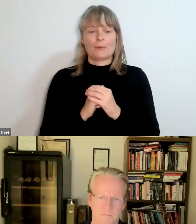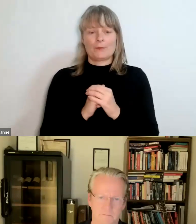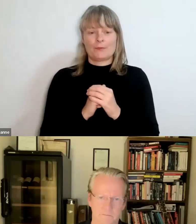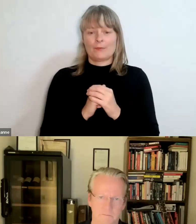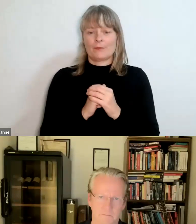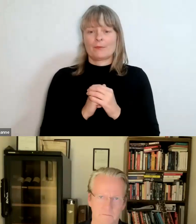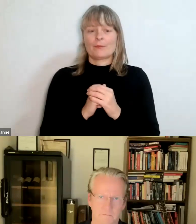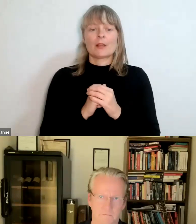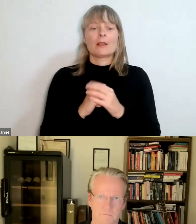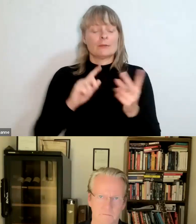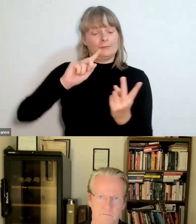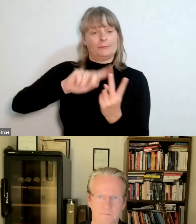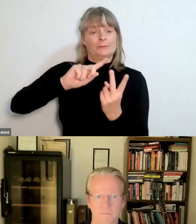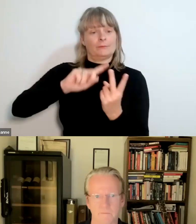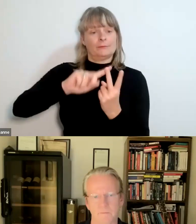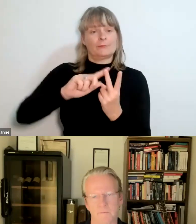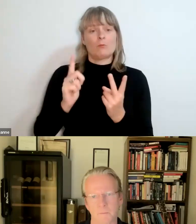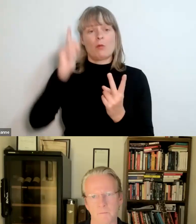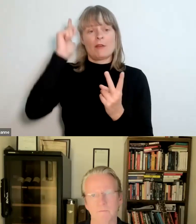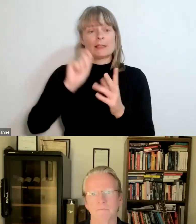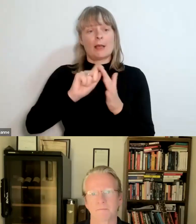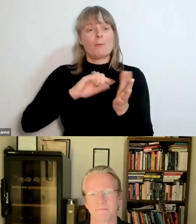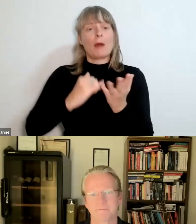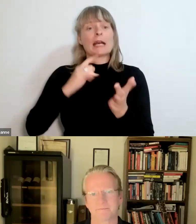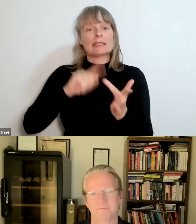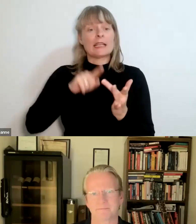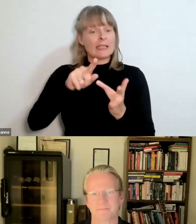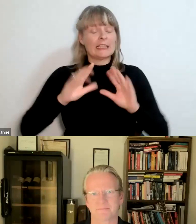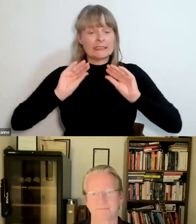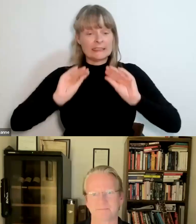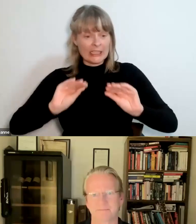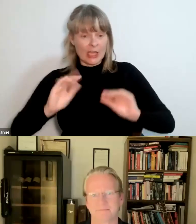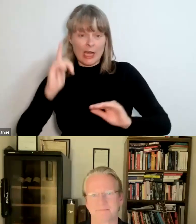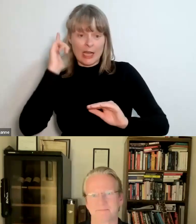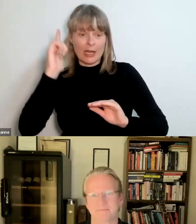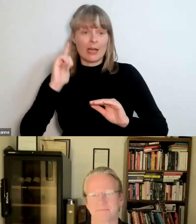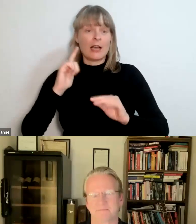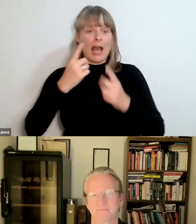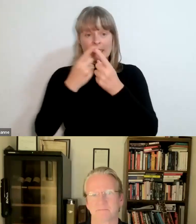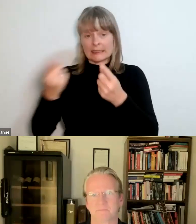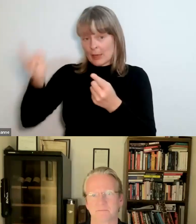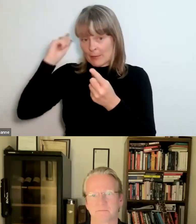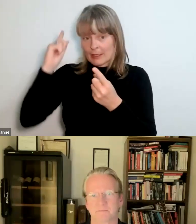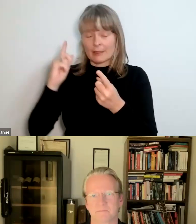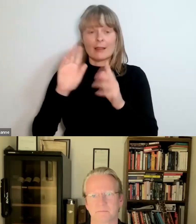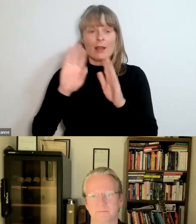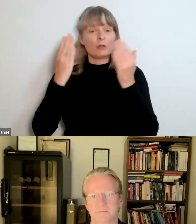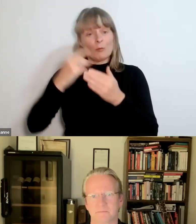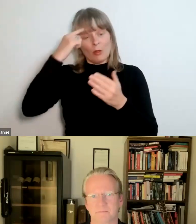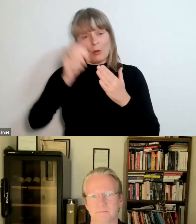experience in state government as a senior policymaker in health and education, and is on lots of advisory